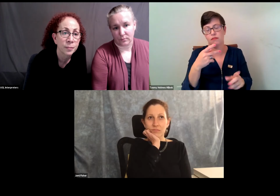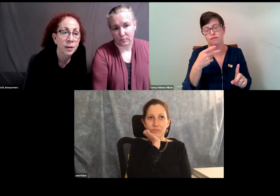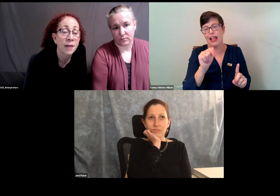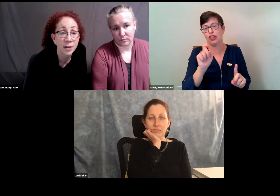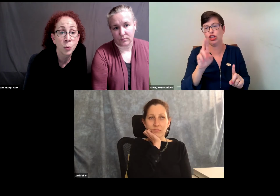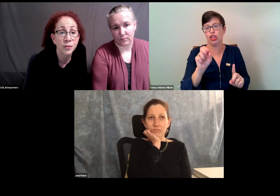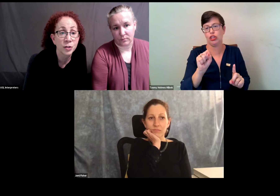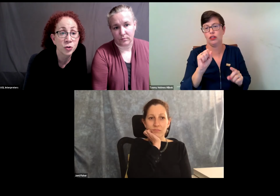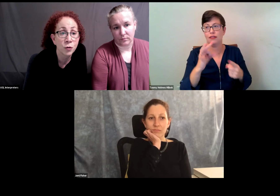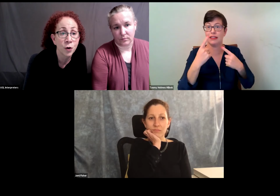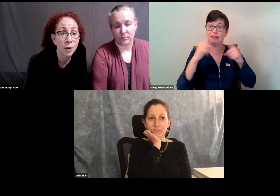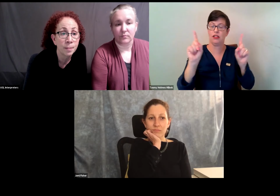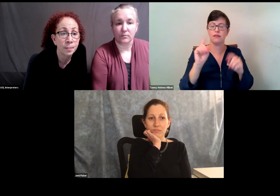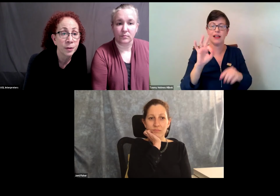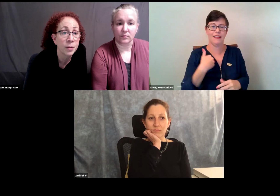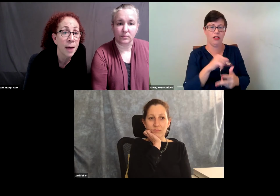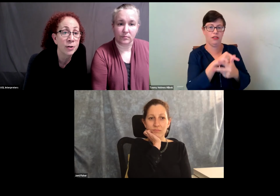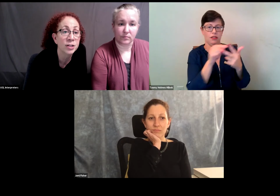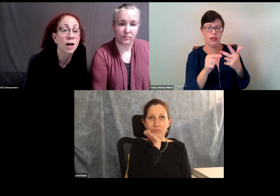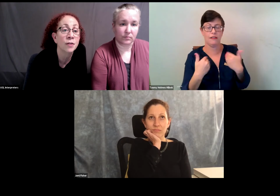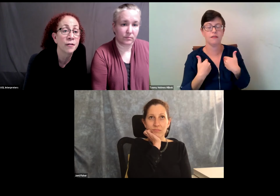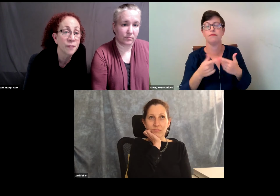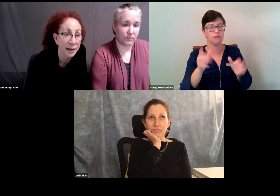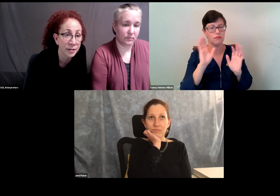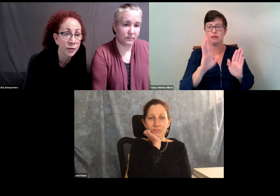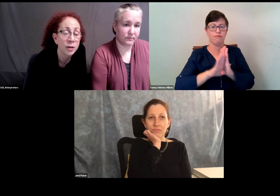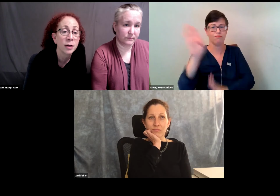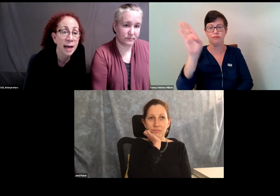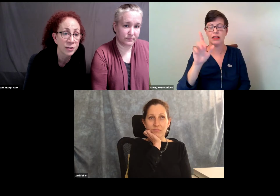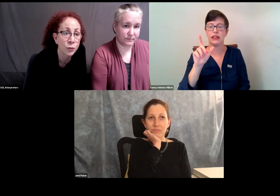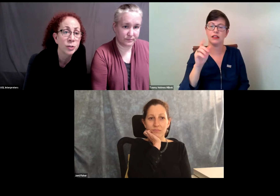And that's what we've seen so far, the patterns of effective Task Force.